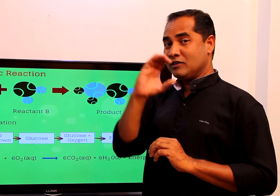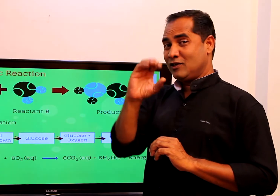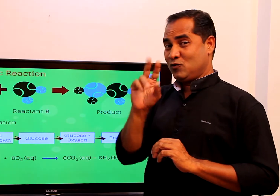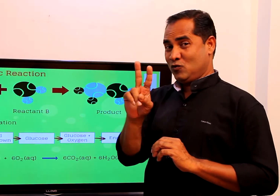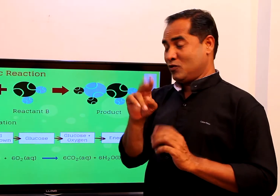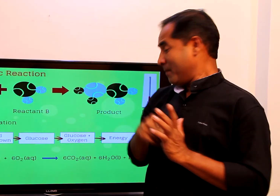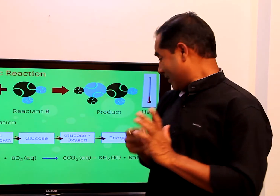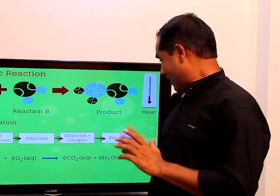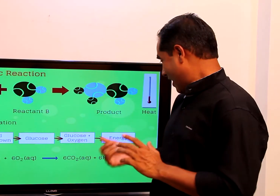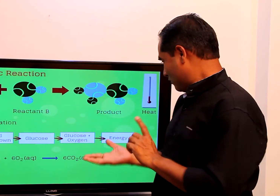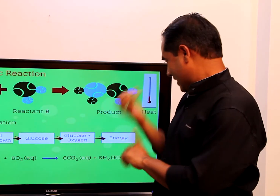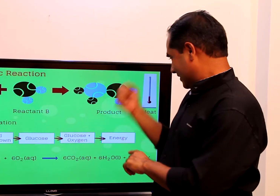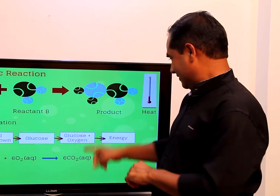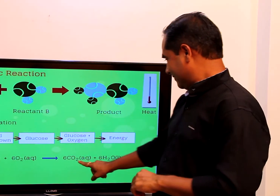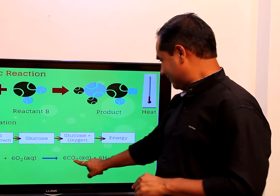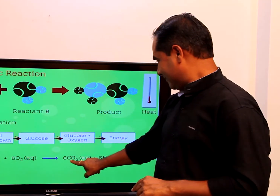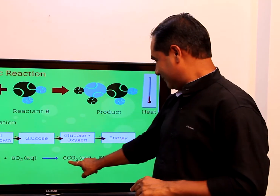when you breathe, you take an oxygen and you give out carbon dioxide.